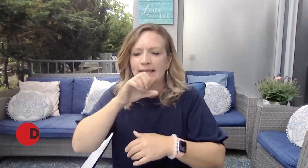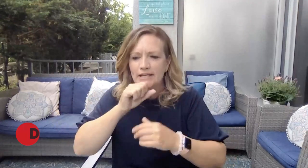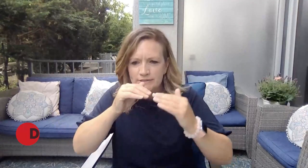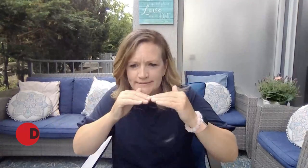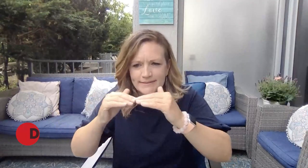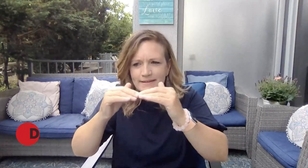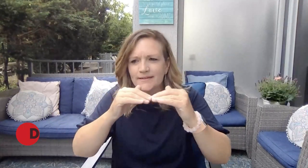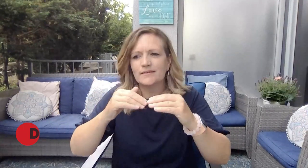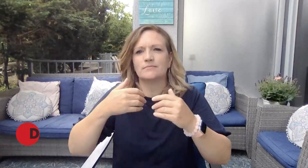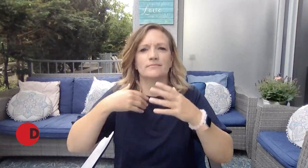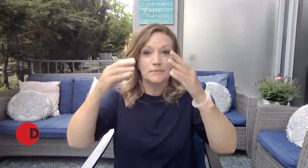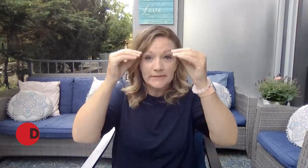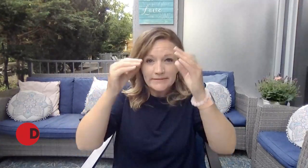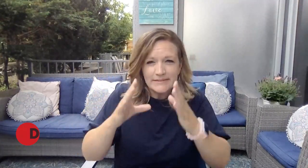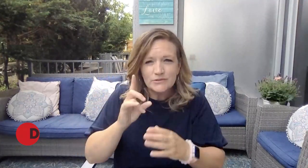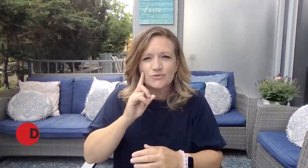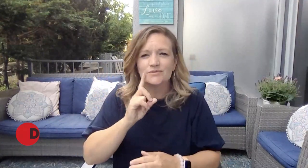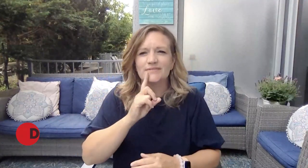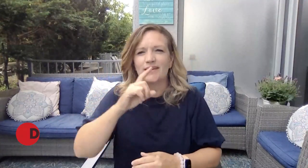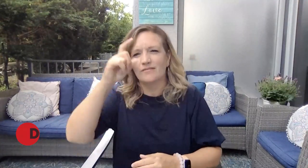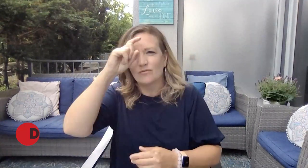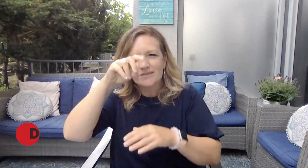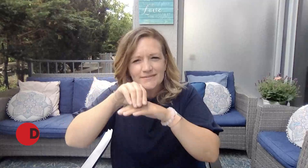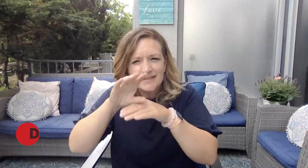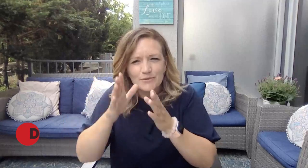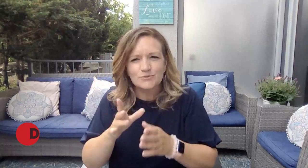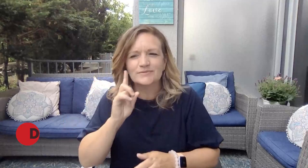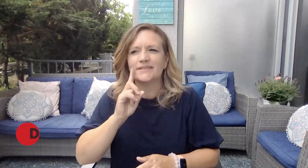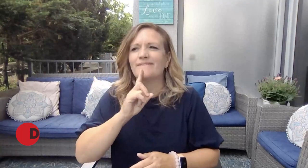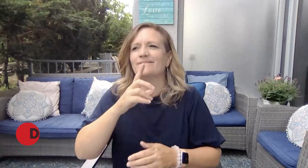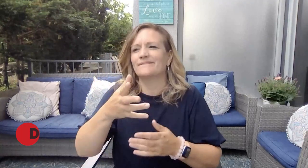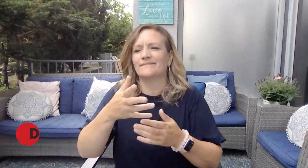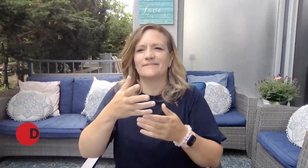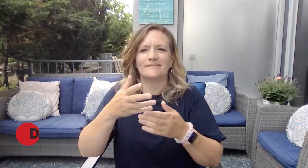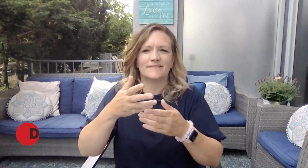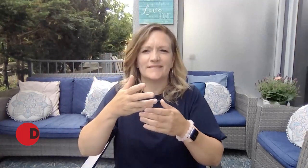teachers of the Deaf, residence counselors who are Deaf,